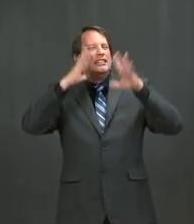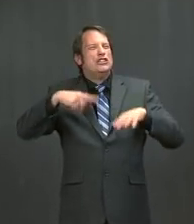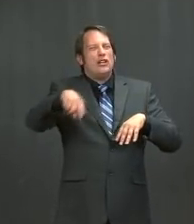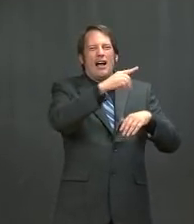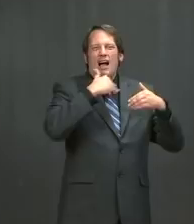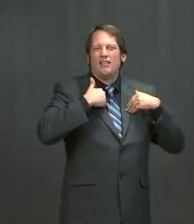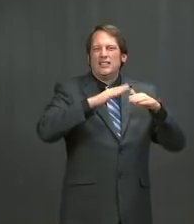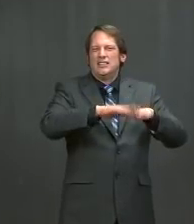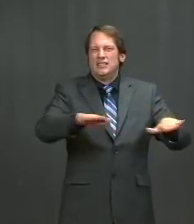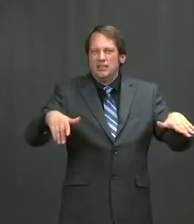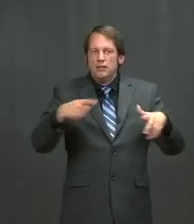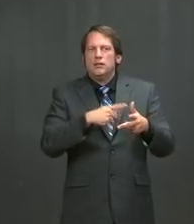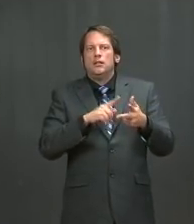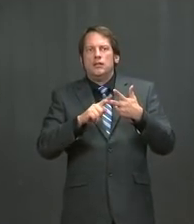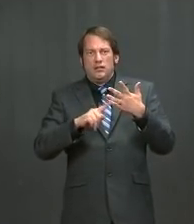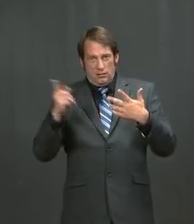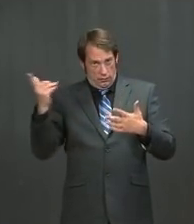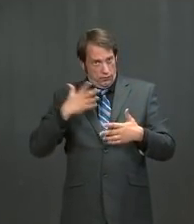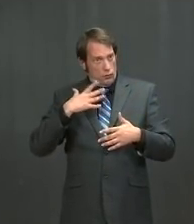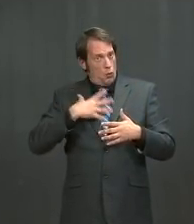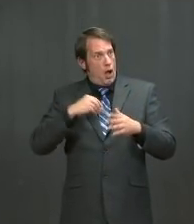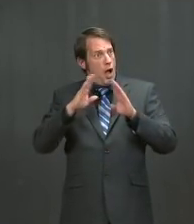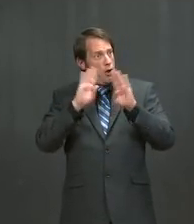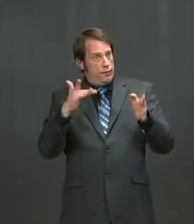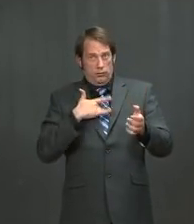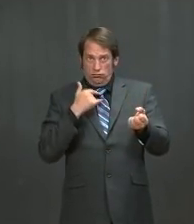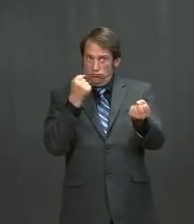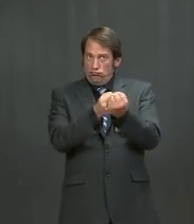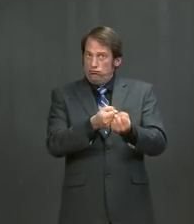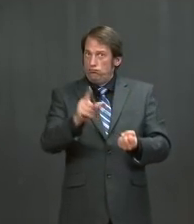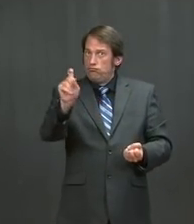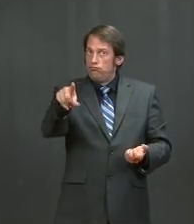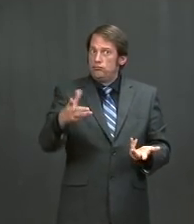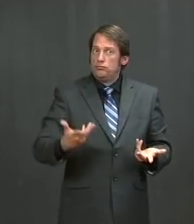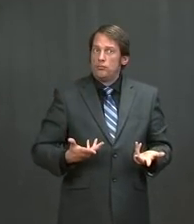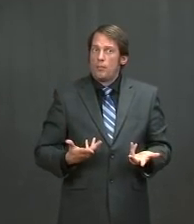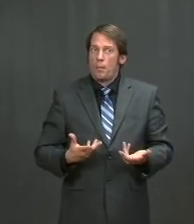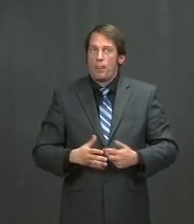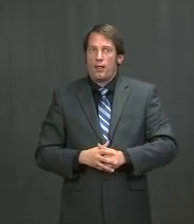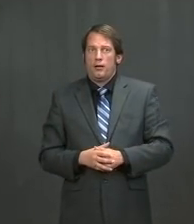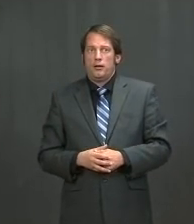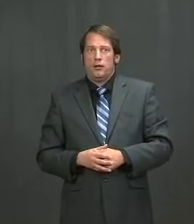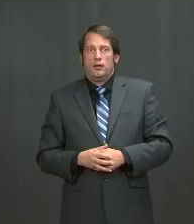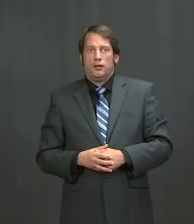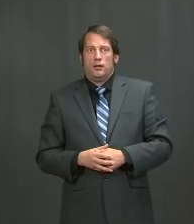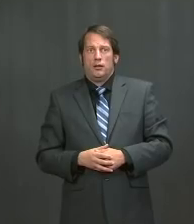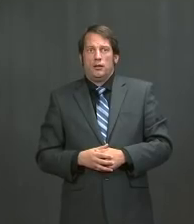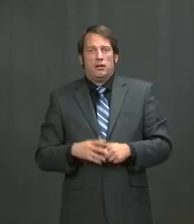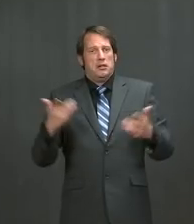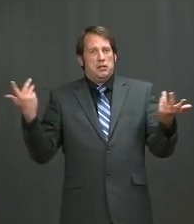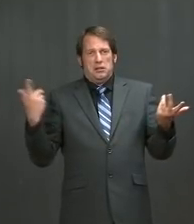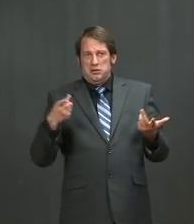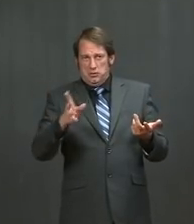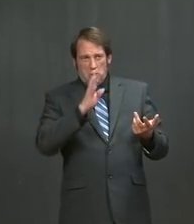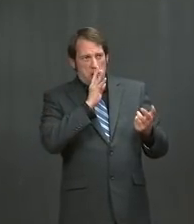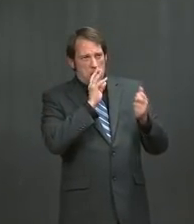that that is something that they should get? Ms. Psaki: I would point you to the State of California and the local school districts to have those discussions.